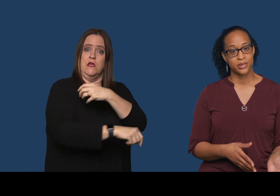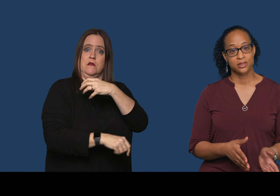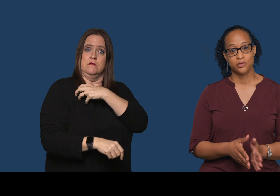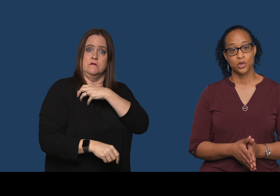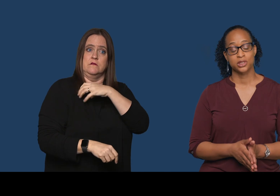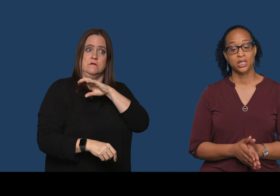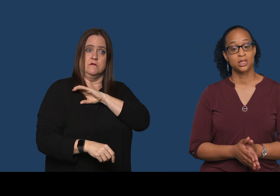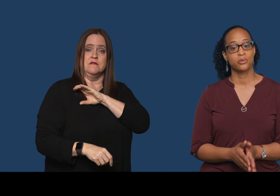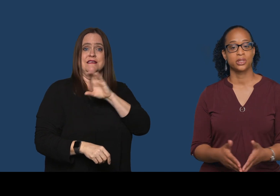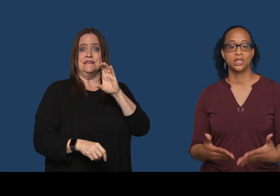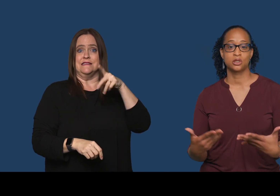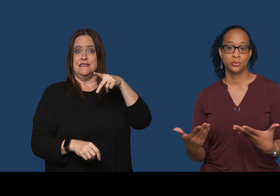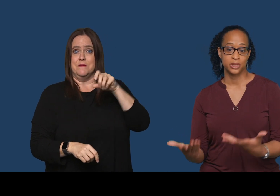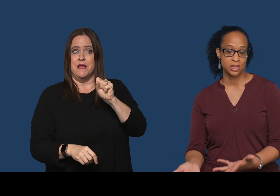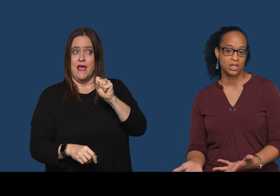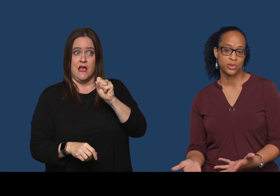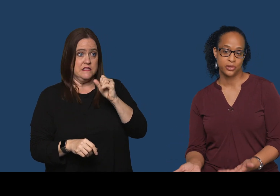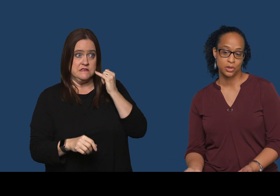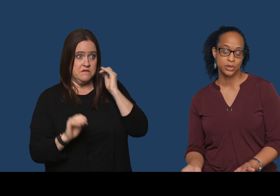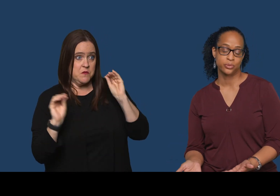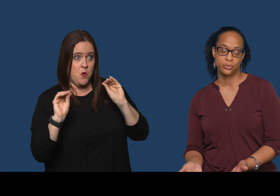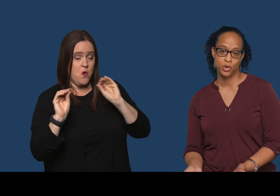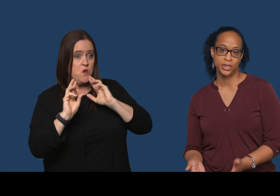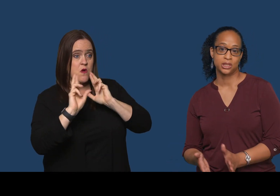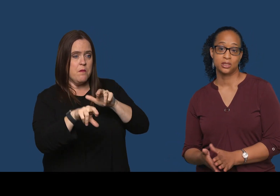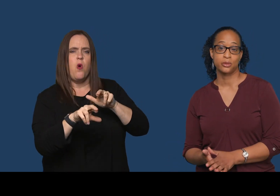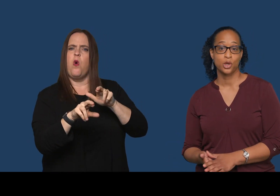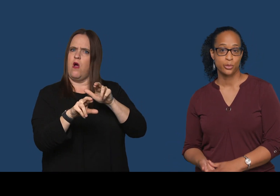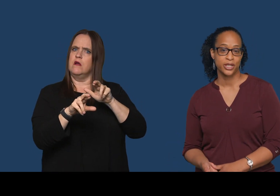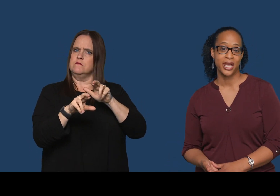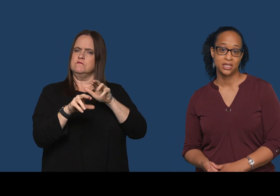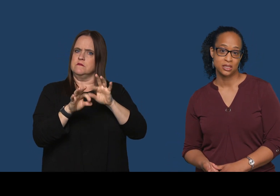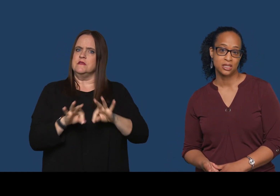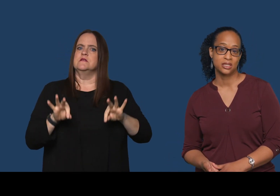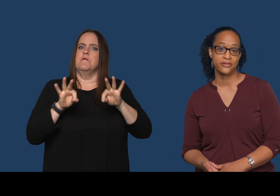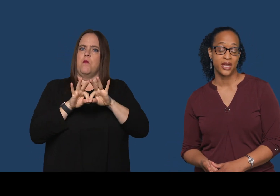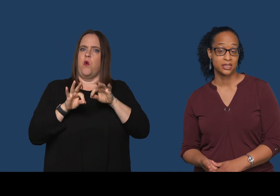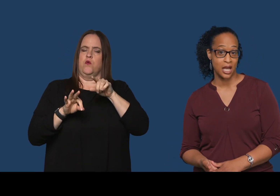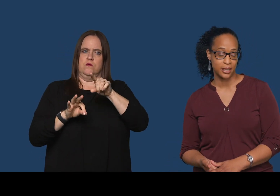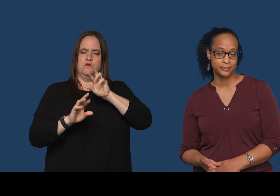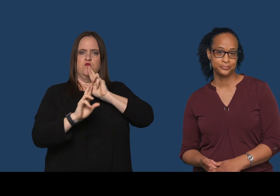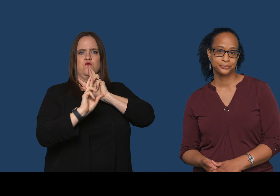and of course, then you would need to proceed with those reporting to the appropriate agencies at that time.